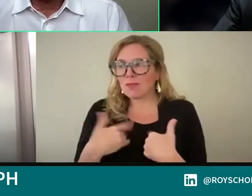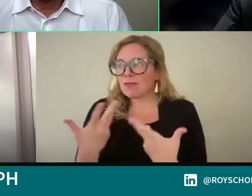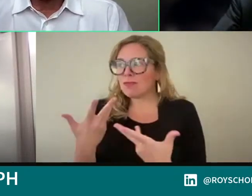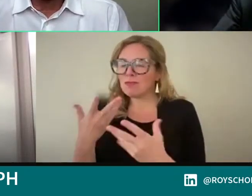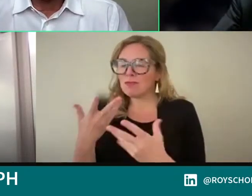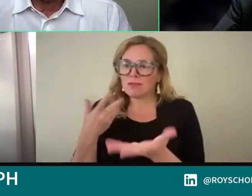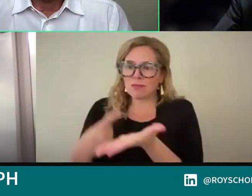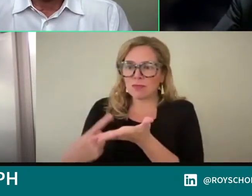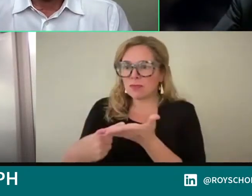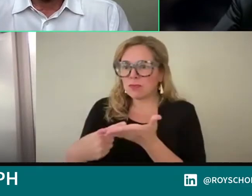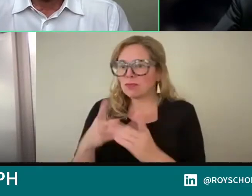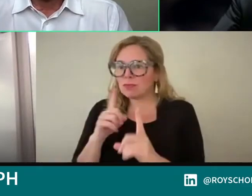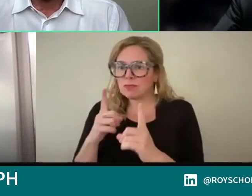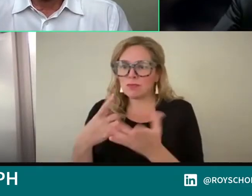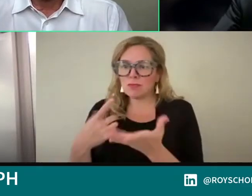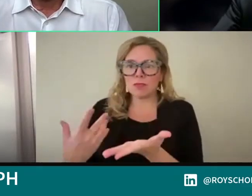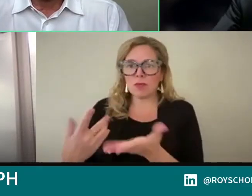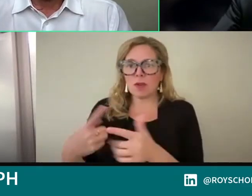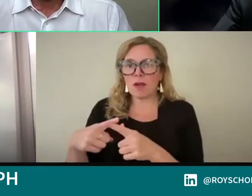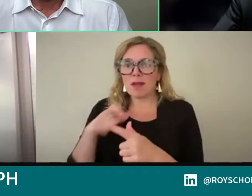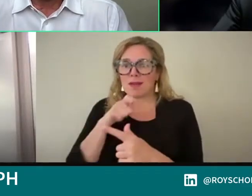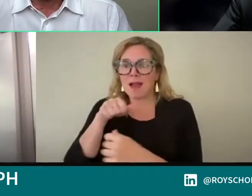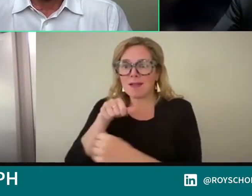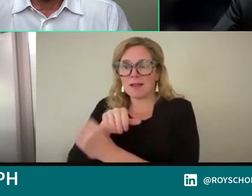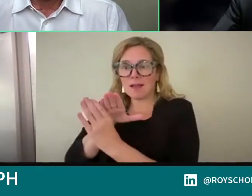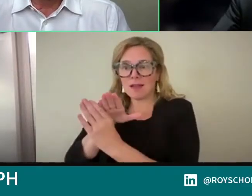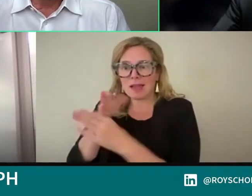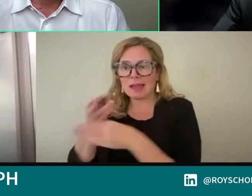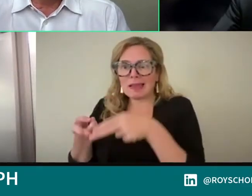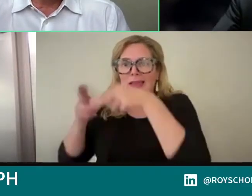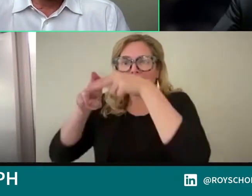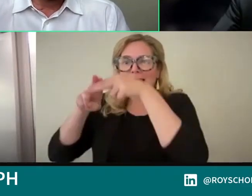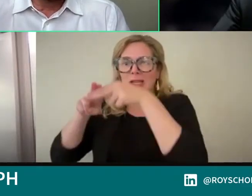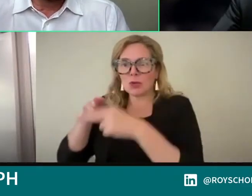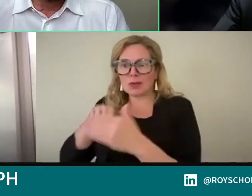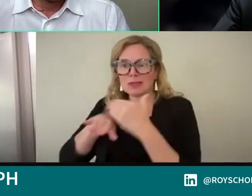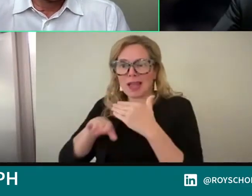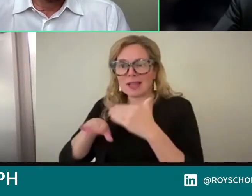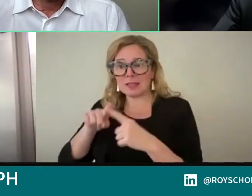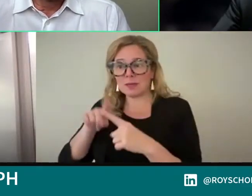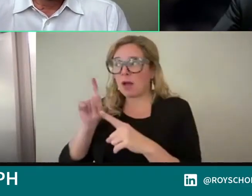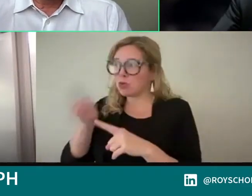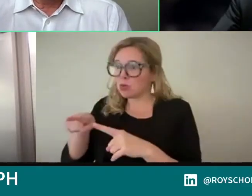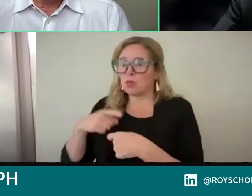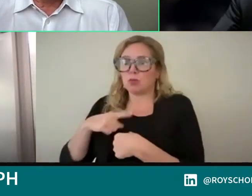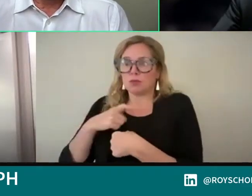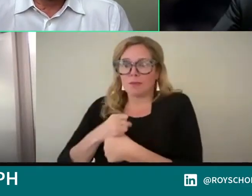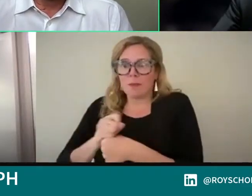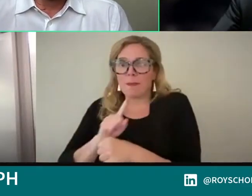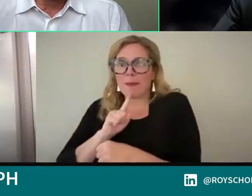access, but rather how we can actually make sure that telehealth itself is as accessible